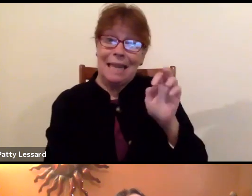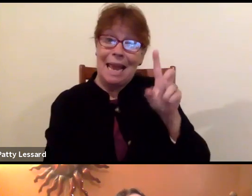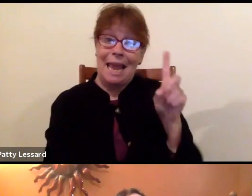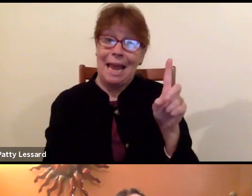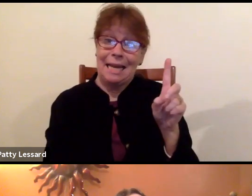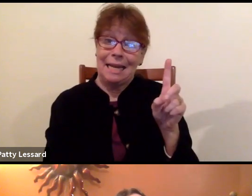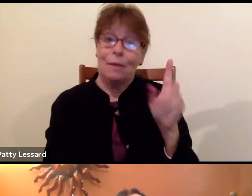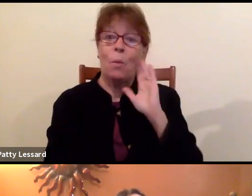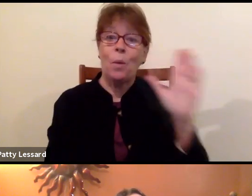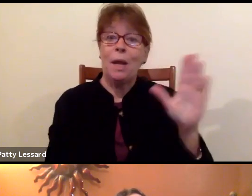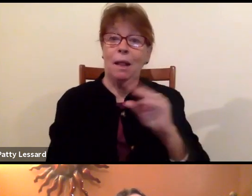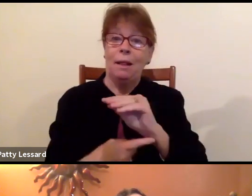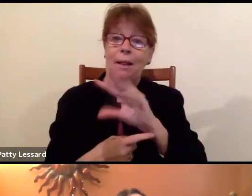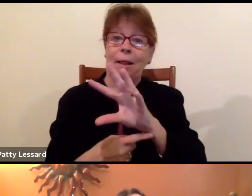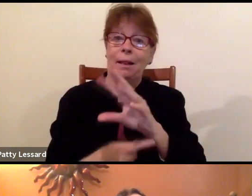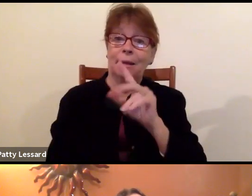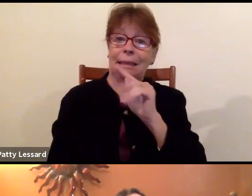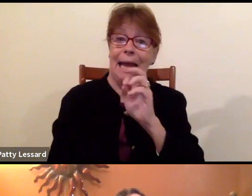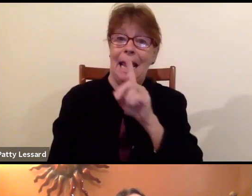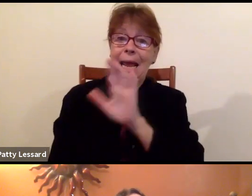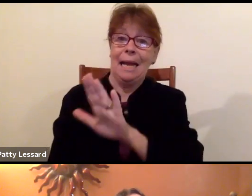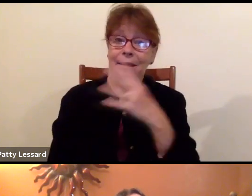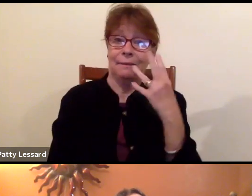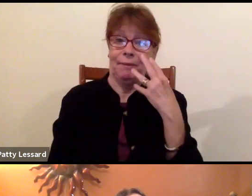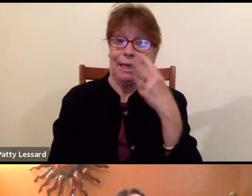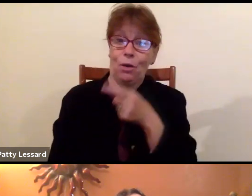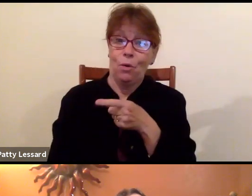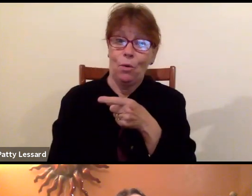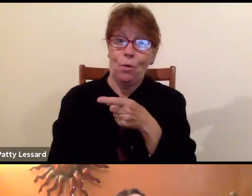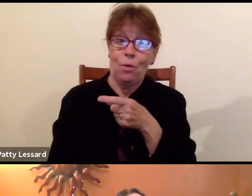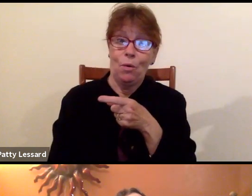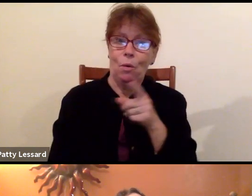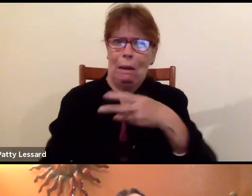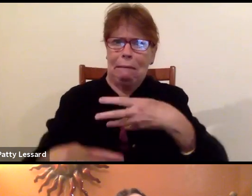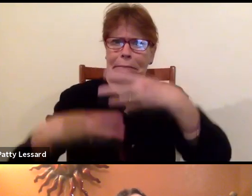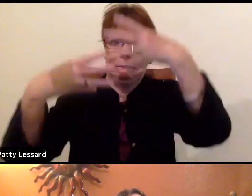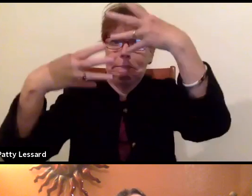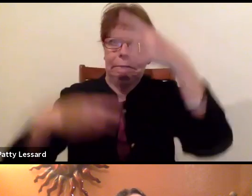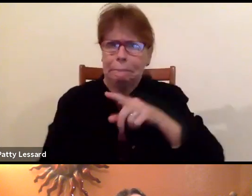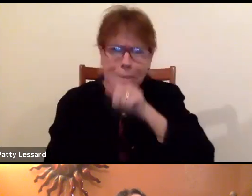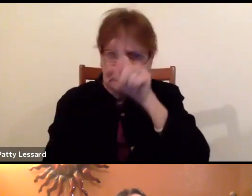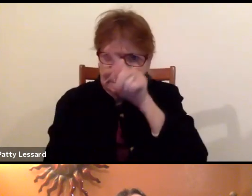would be Universal with the late deafened crowd. But thank you for the question.